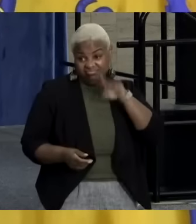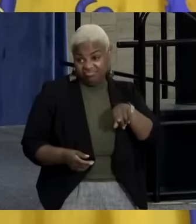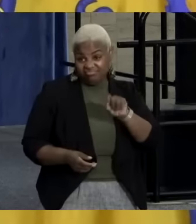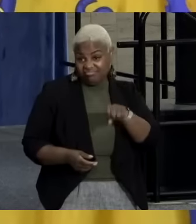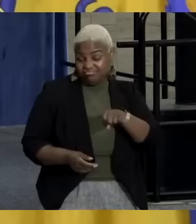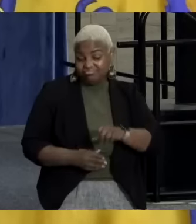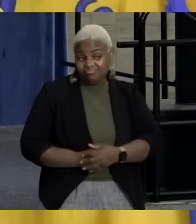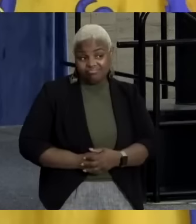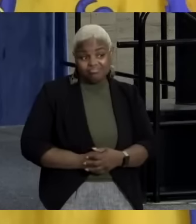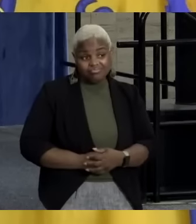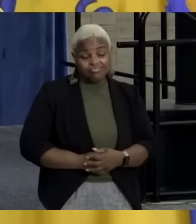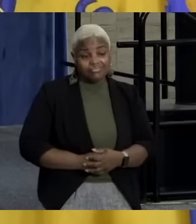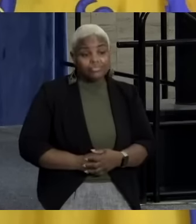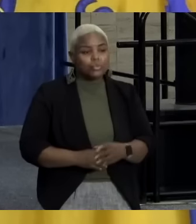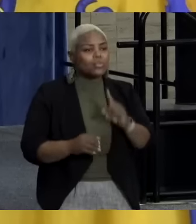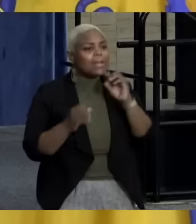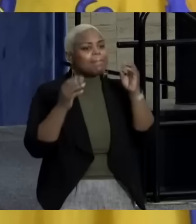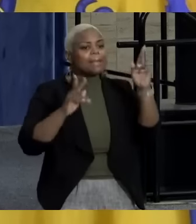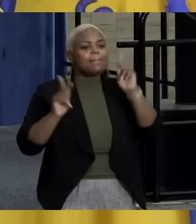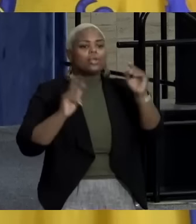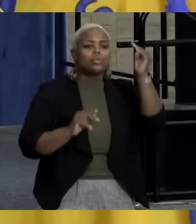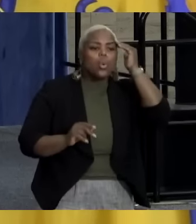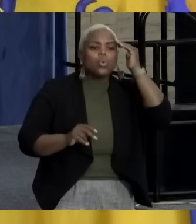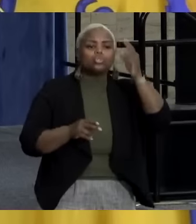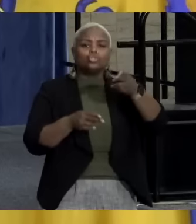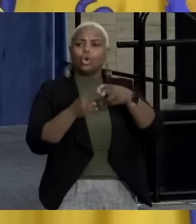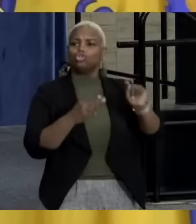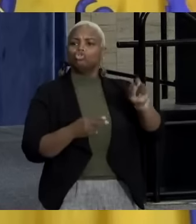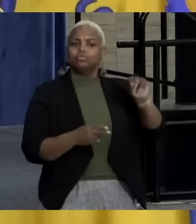Many people know about the short-term benefits, alleviating the short-term